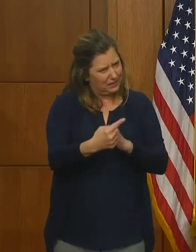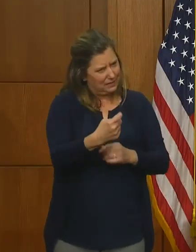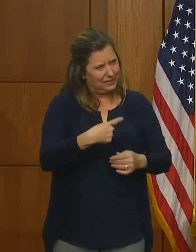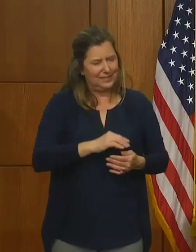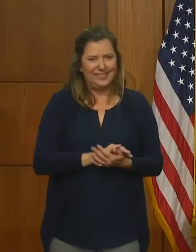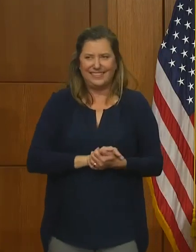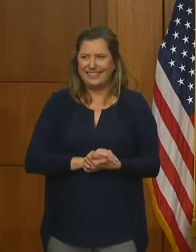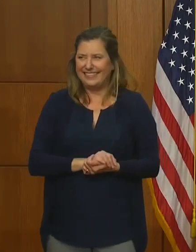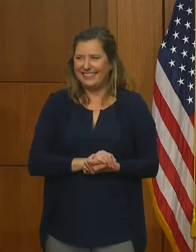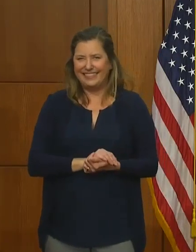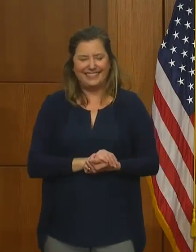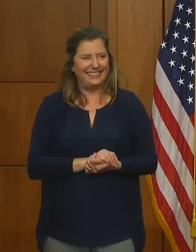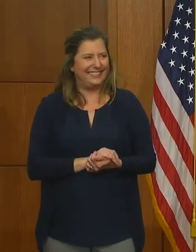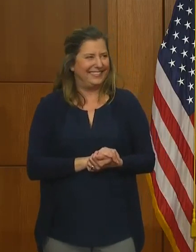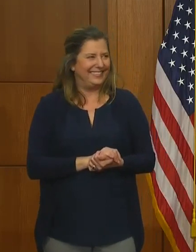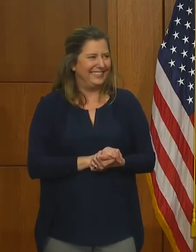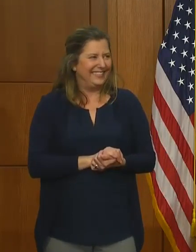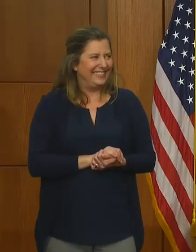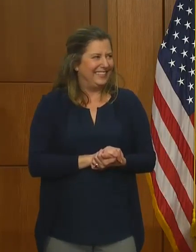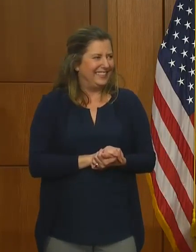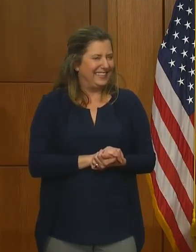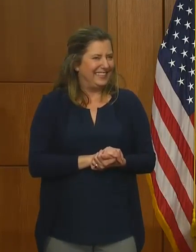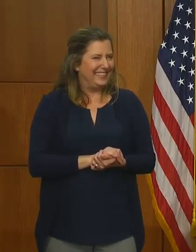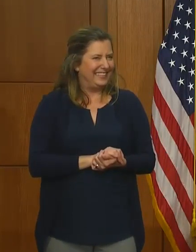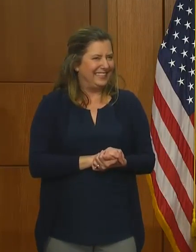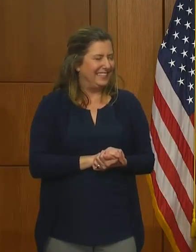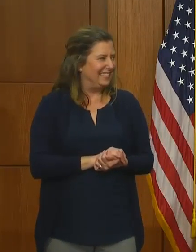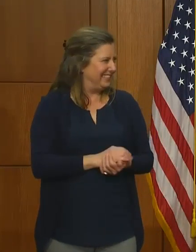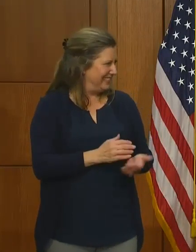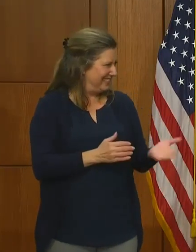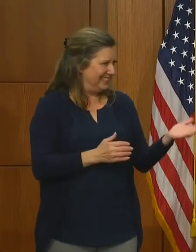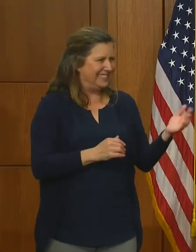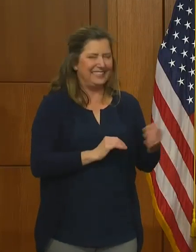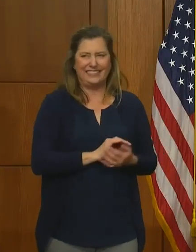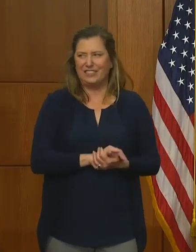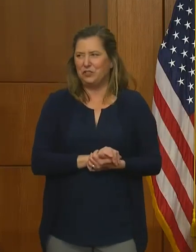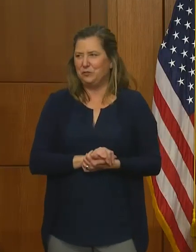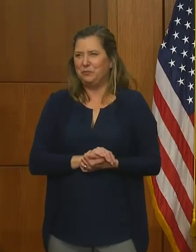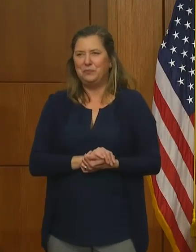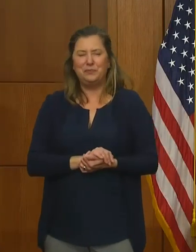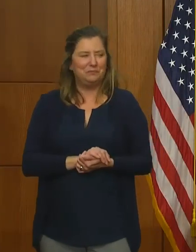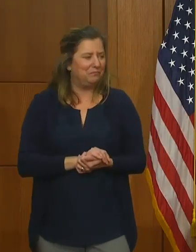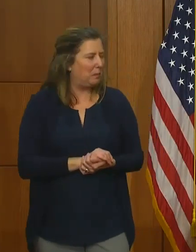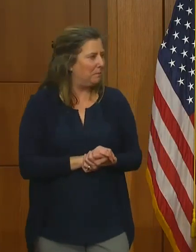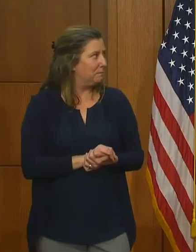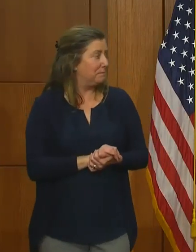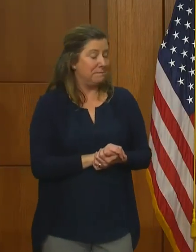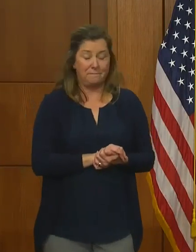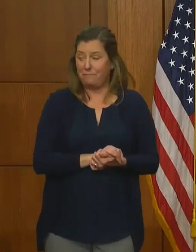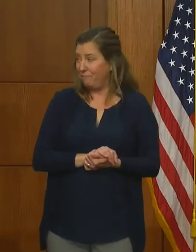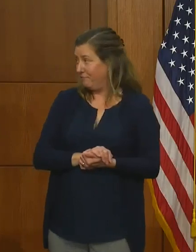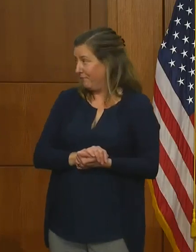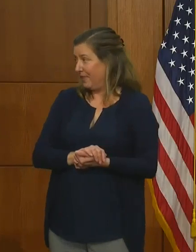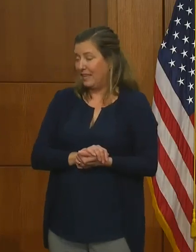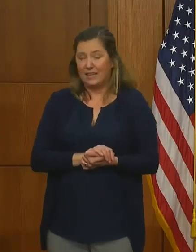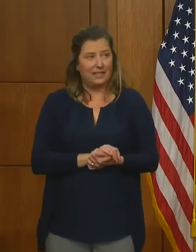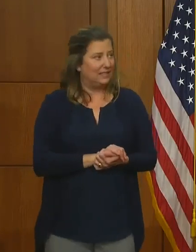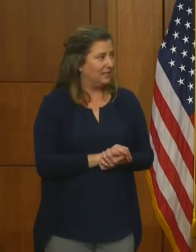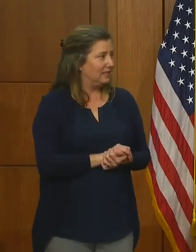CASES AND HOW. DO YOU KNOW